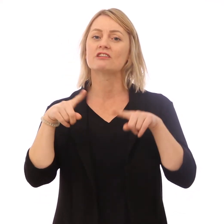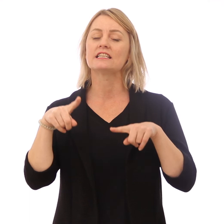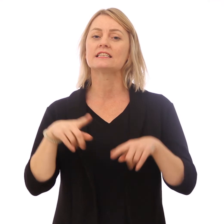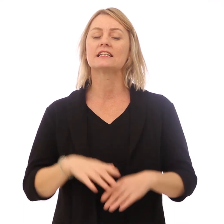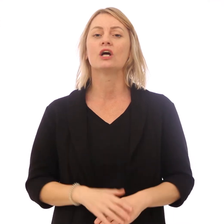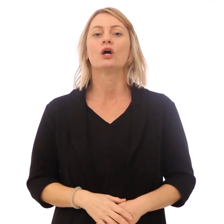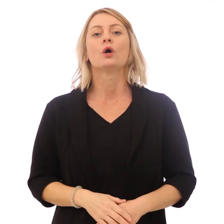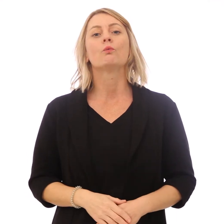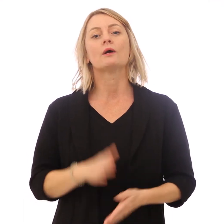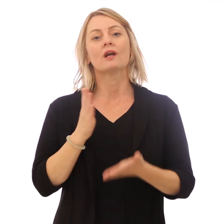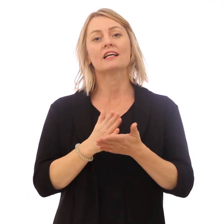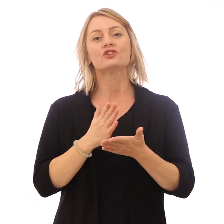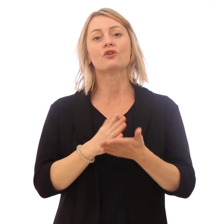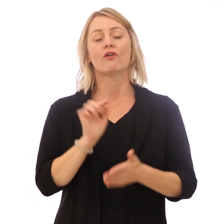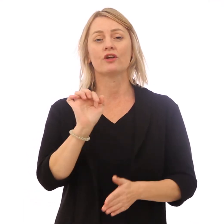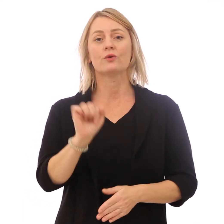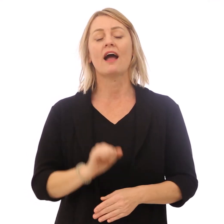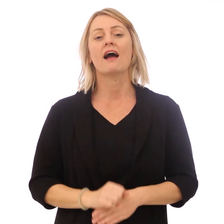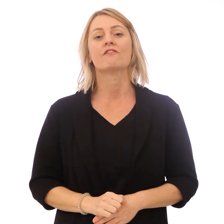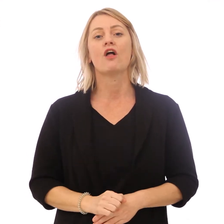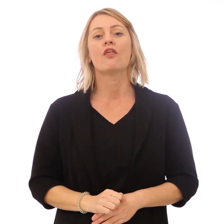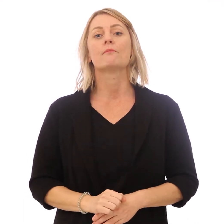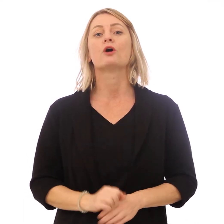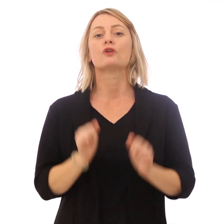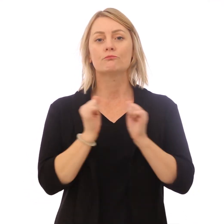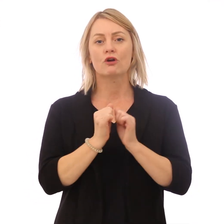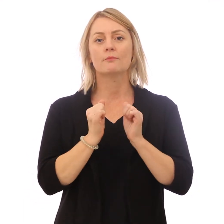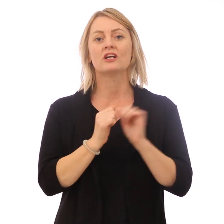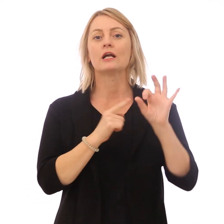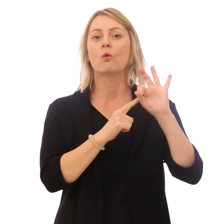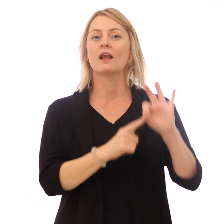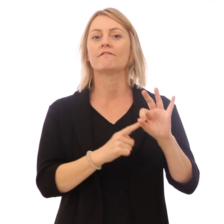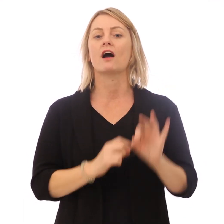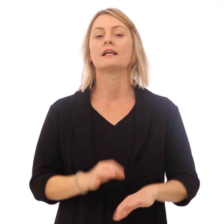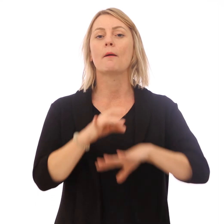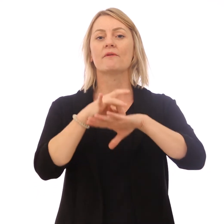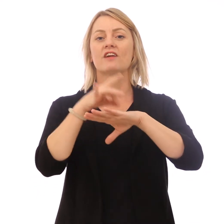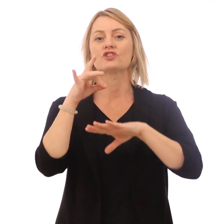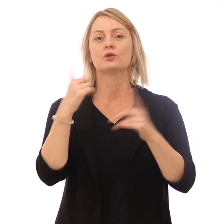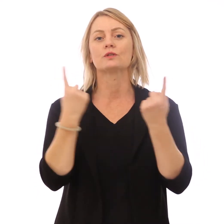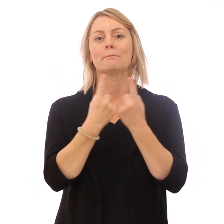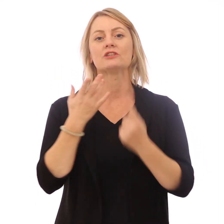qualified professional to meet your needs. Lipspeakers support deaf people in a variety